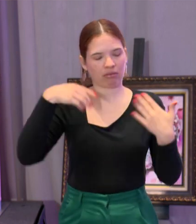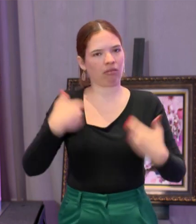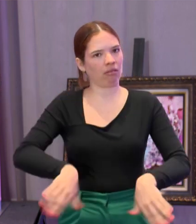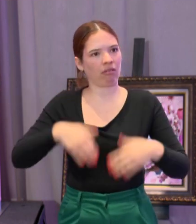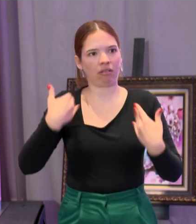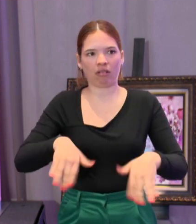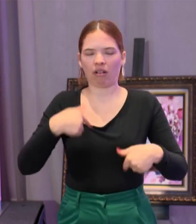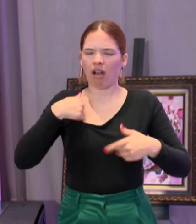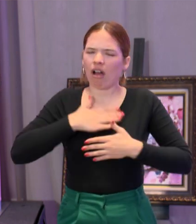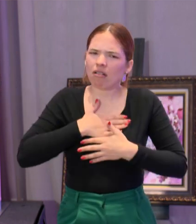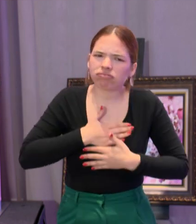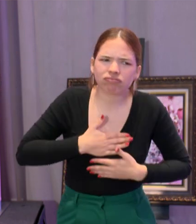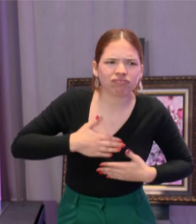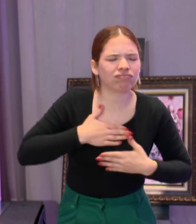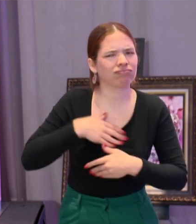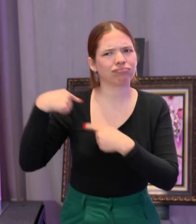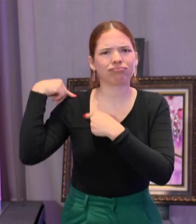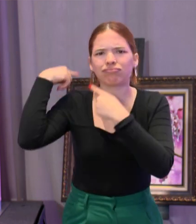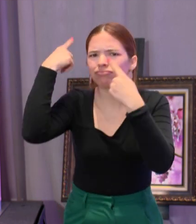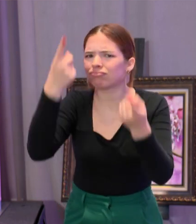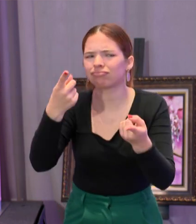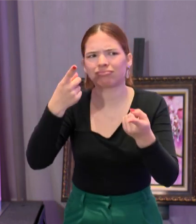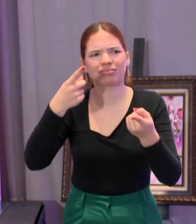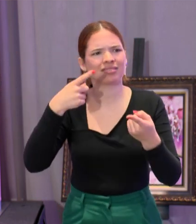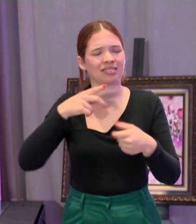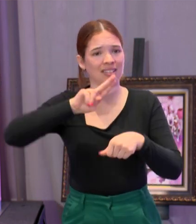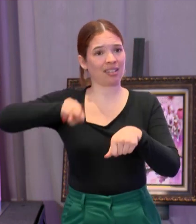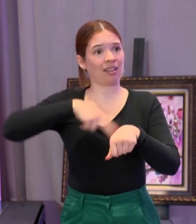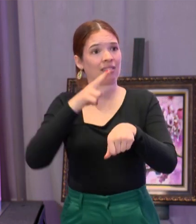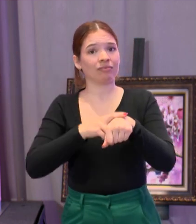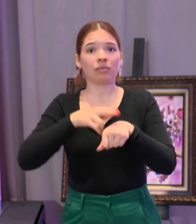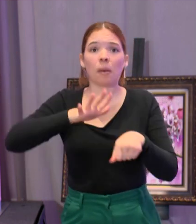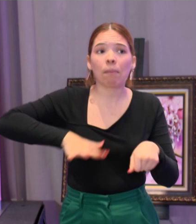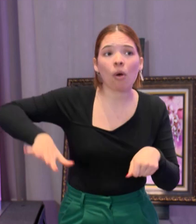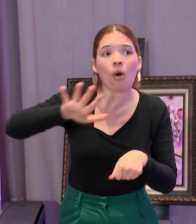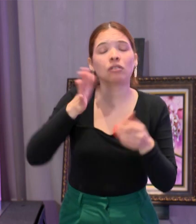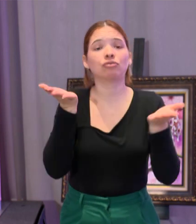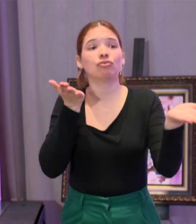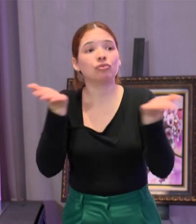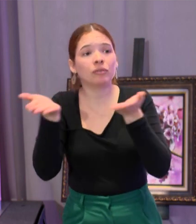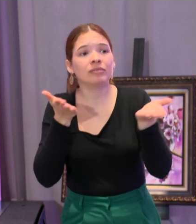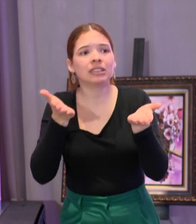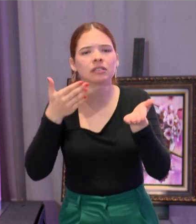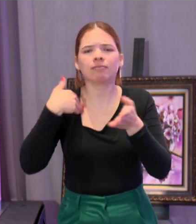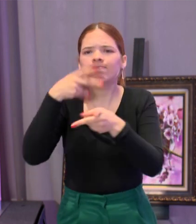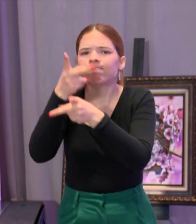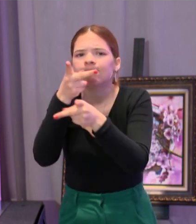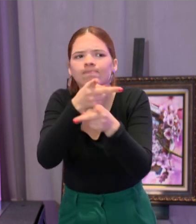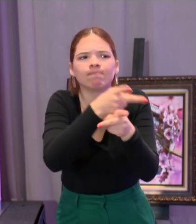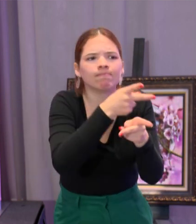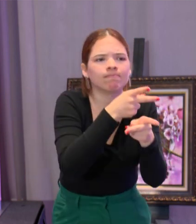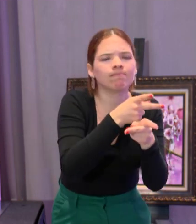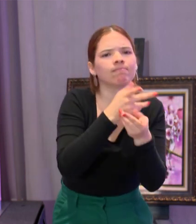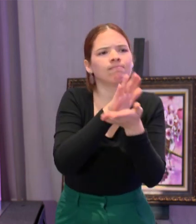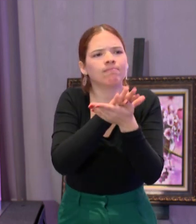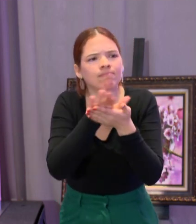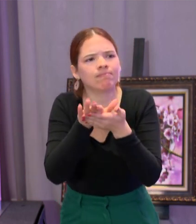AND WITH THE CAREFUL STEWARDSHIP OF THE NATIONAL PARK SERVICE WE EXPECT TO ENJOY THEM FOR ANOTHER